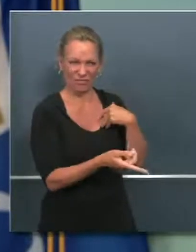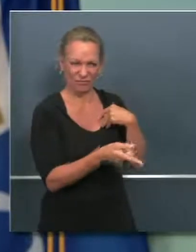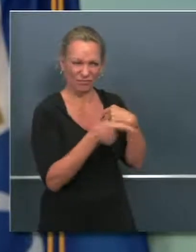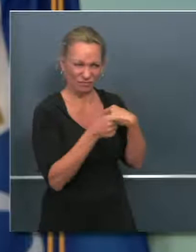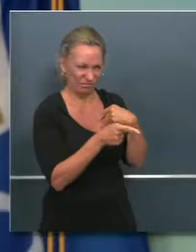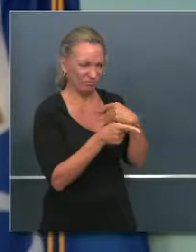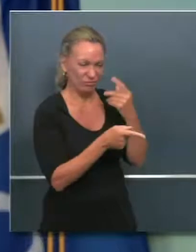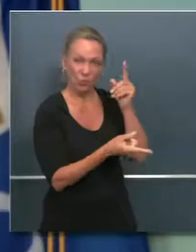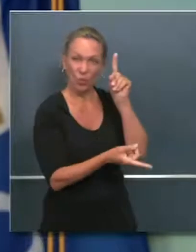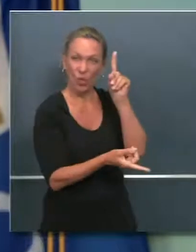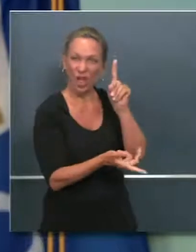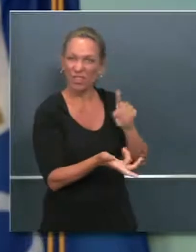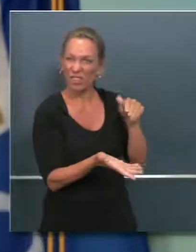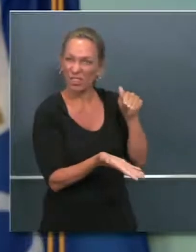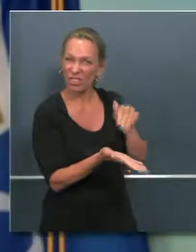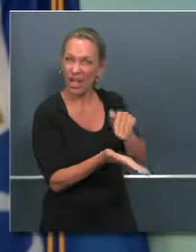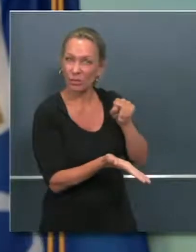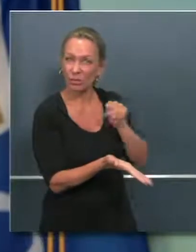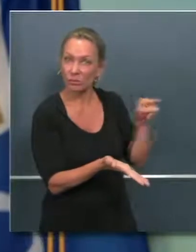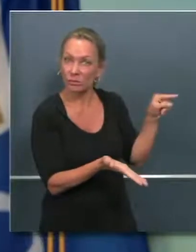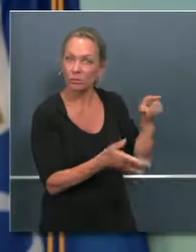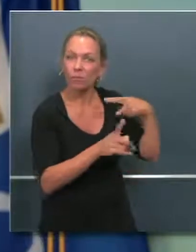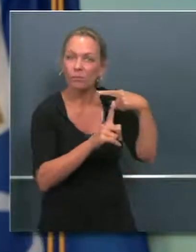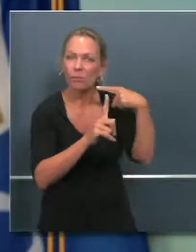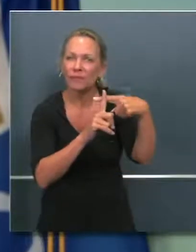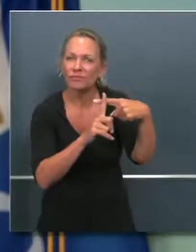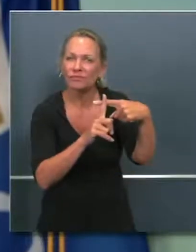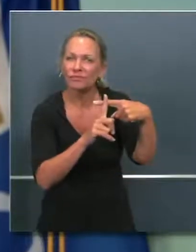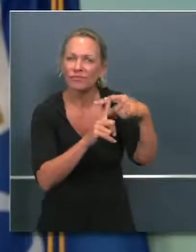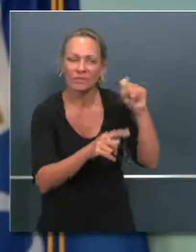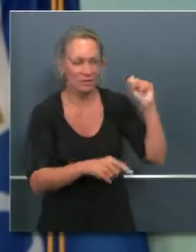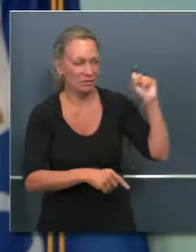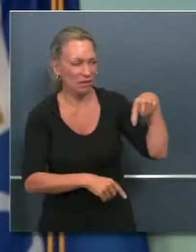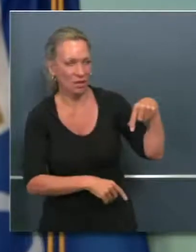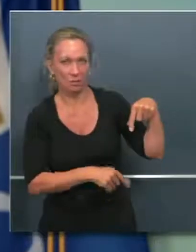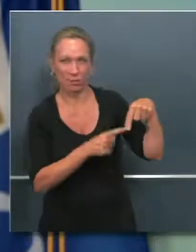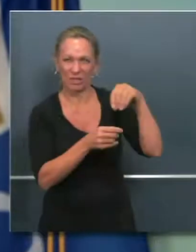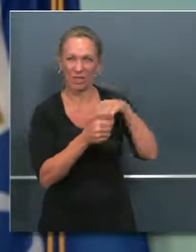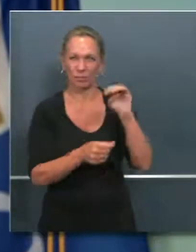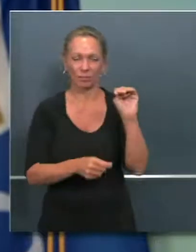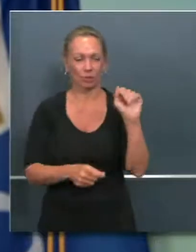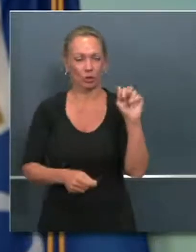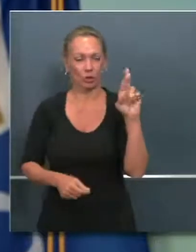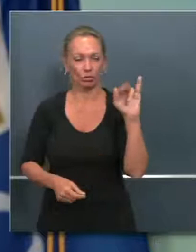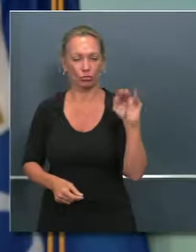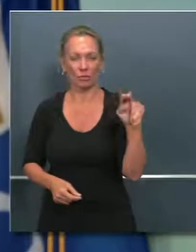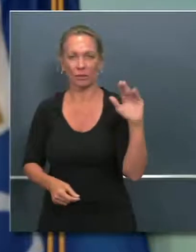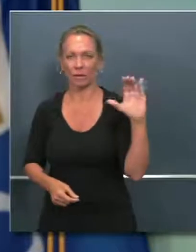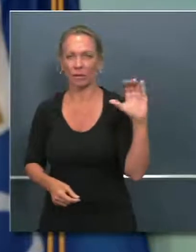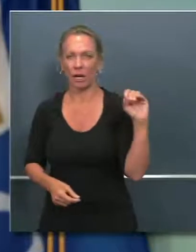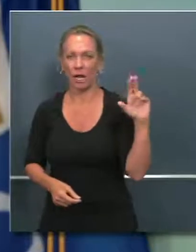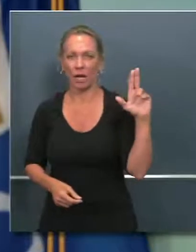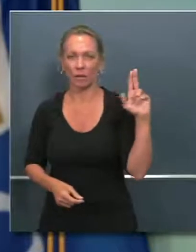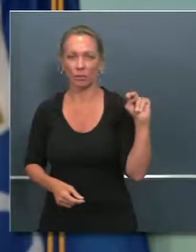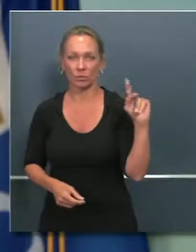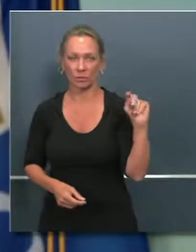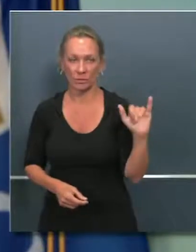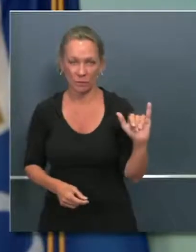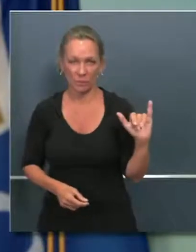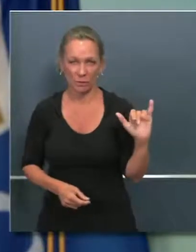number so tire system about 2,600 people remember you've got about a hundred and thirteen thousand